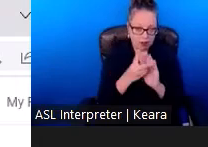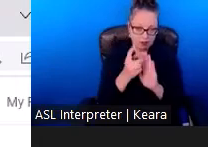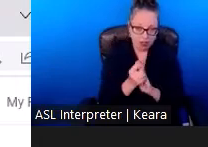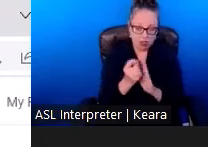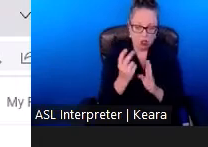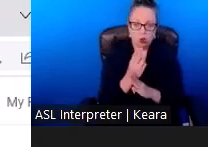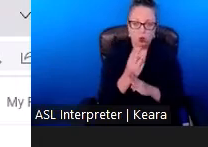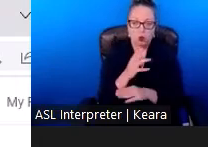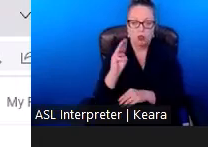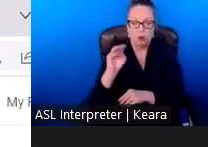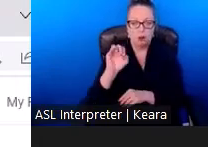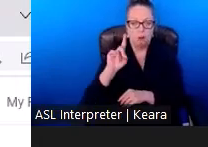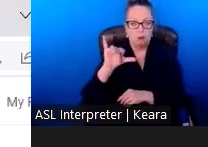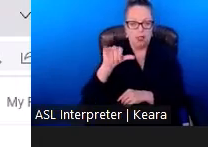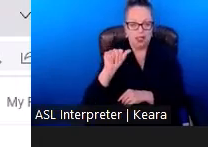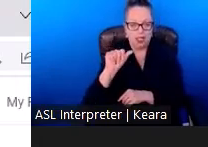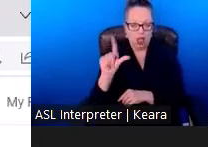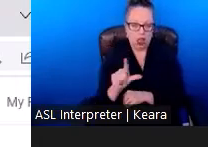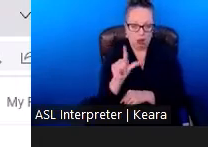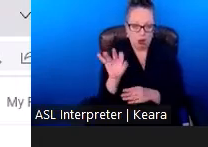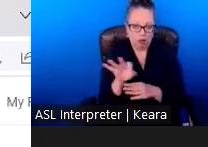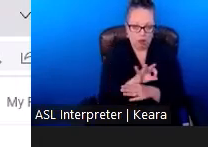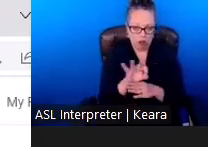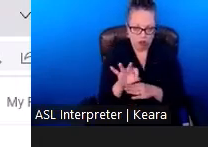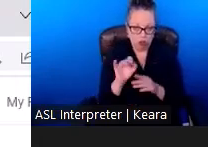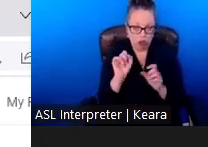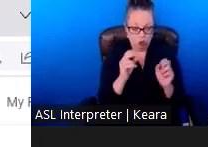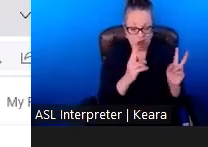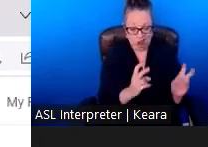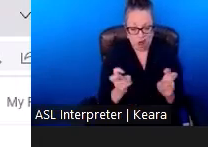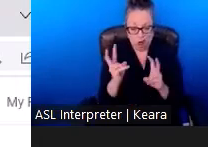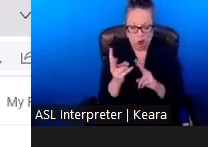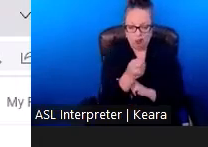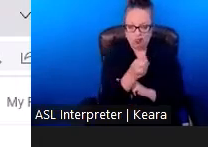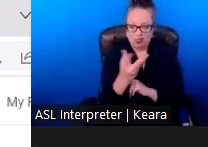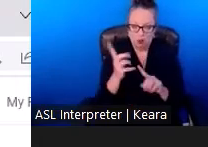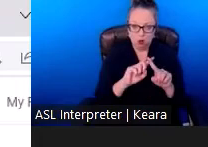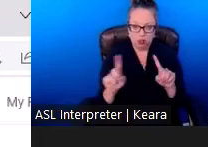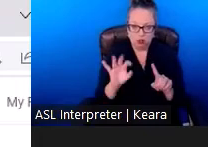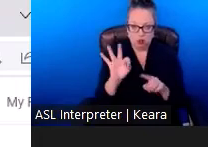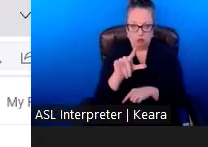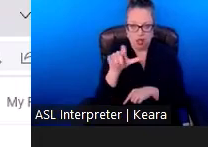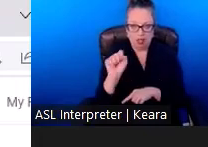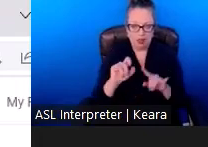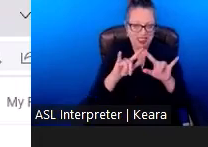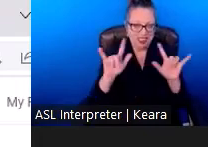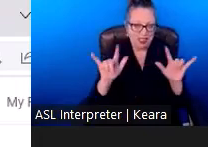which allows you to upload multiple files into your application at once. Once you click